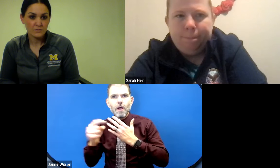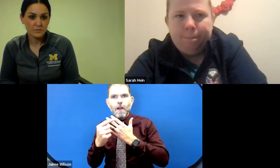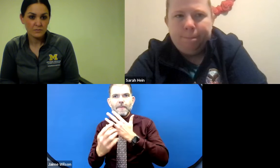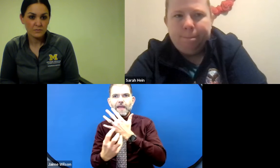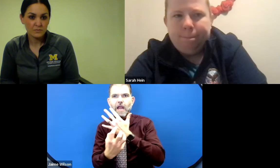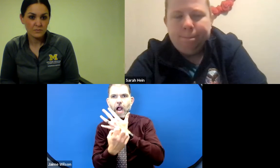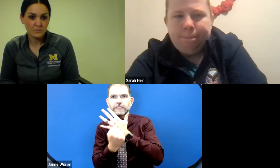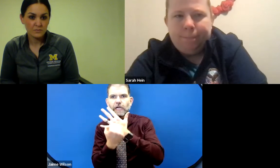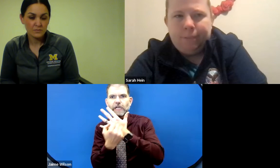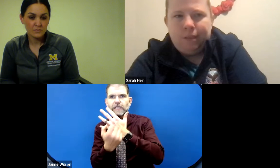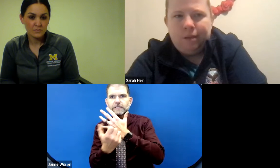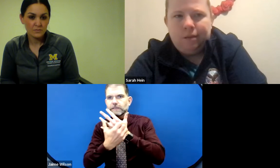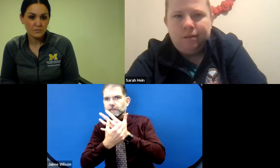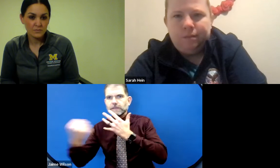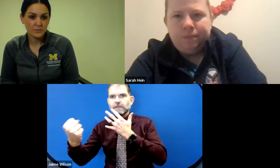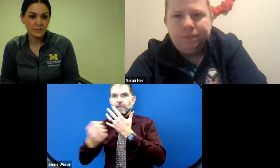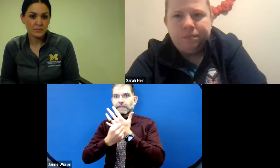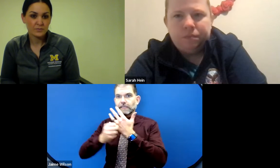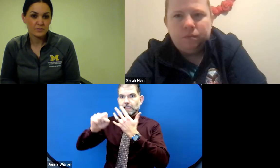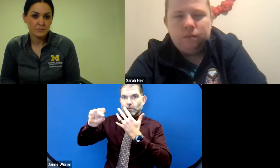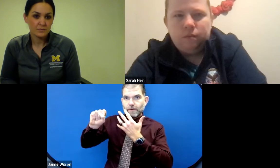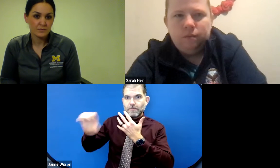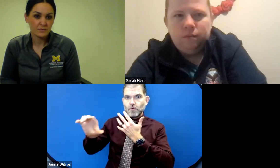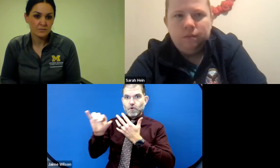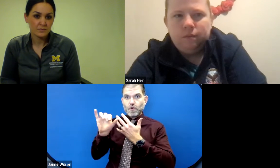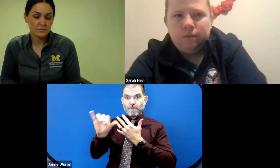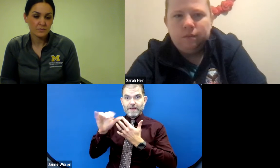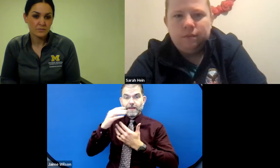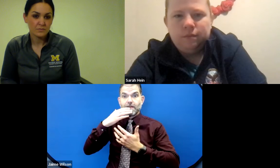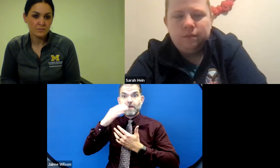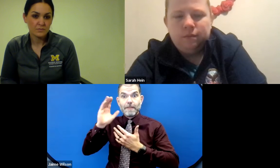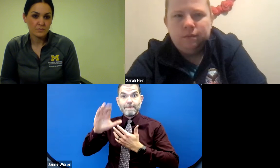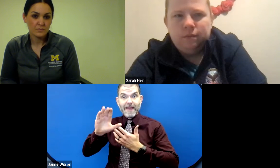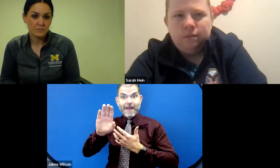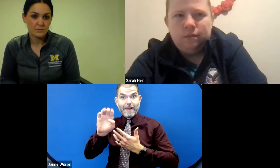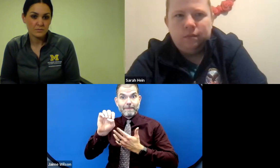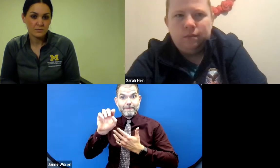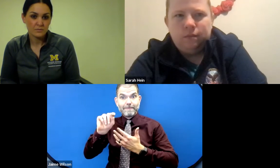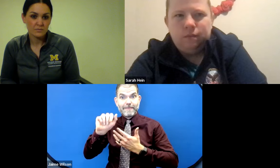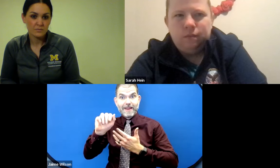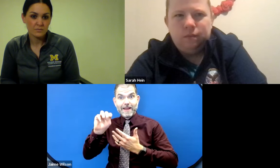ASL Interpreter: and that's a cell that will come ASL Interpreter: and remove ASL Interpreter: that bad protein.